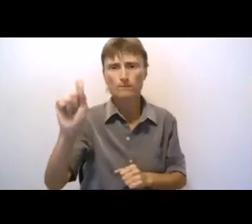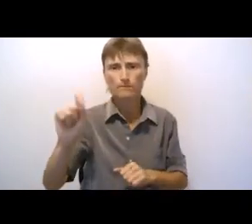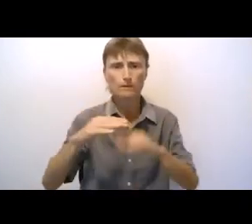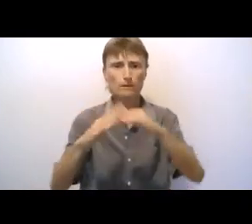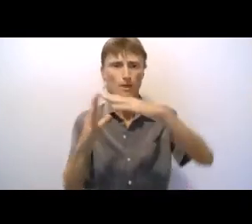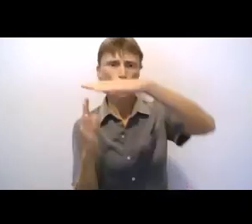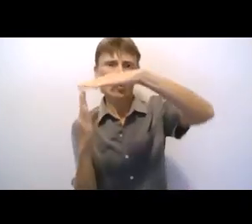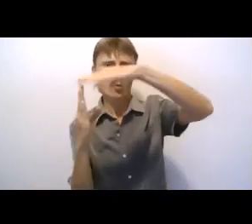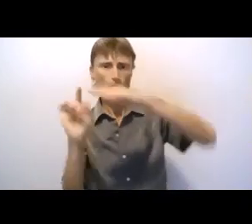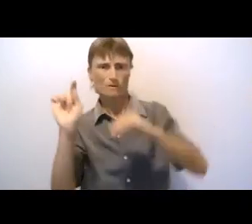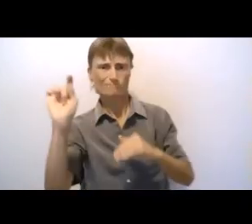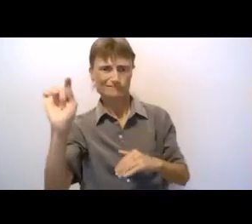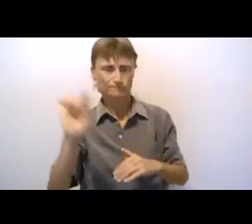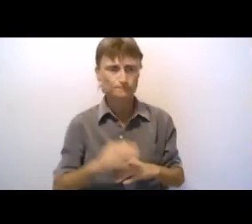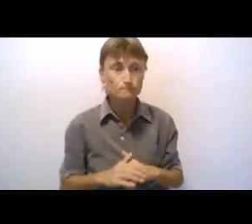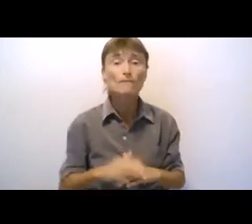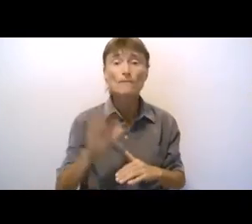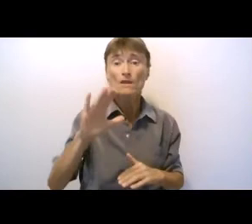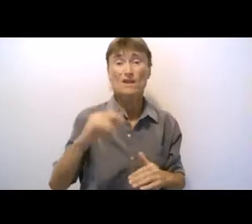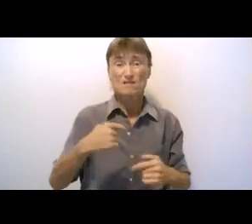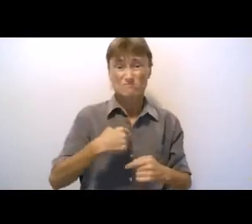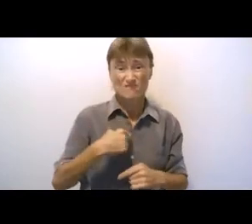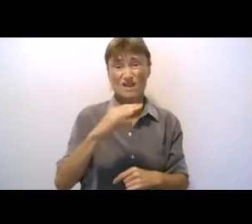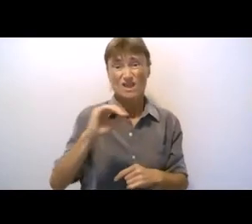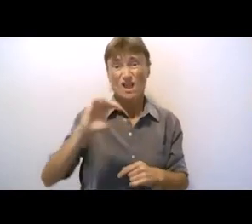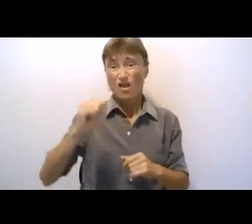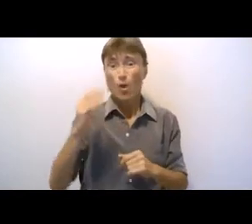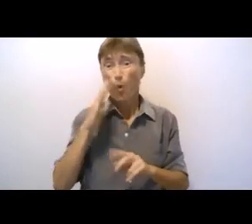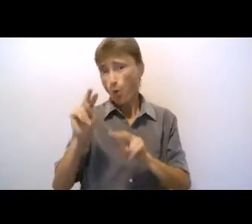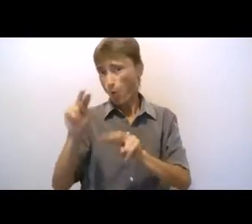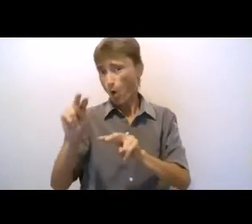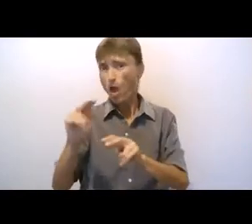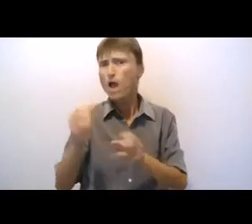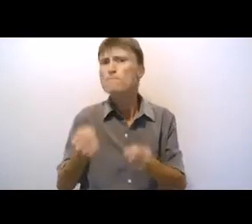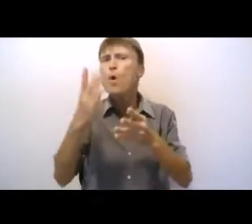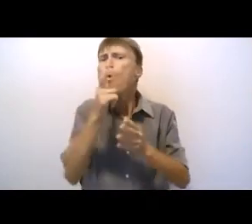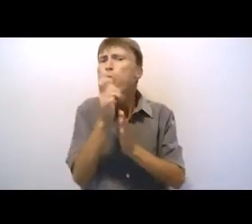hands. We'll try to get to as many people and questions as possible in this short time.